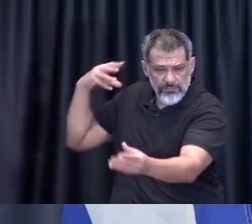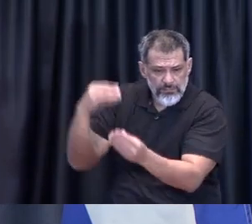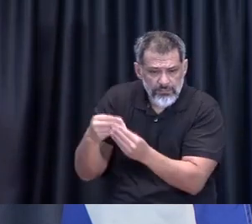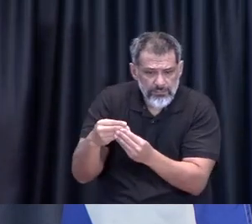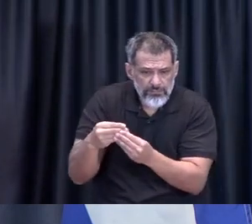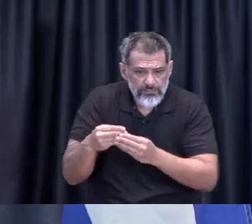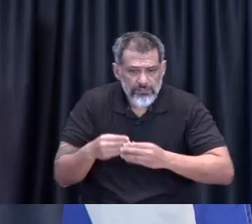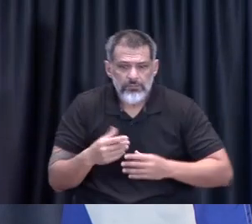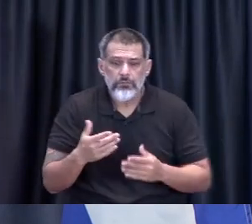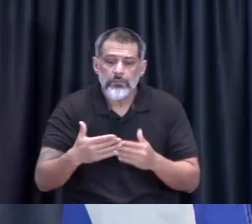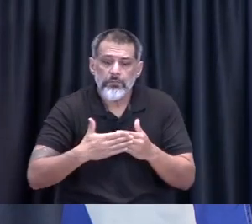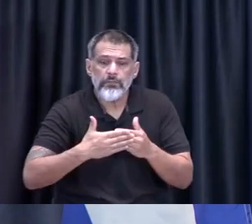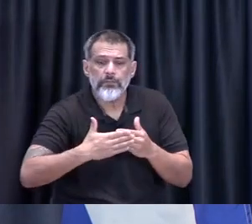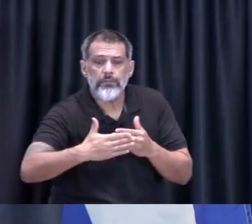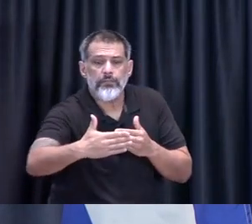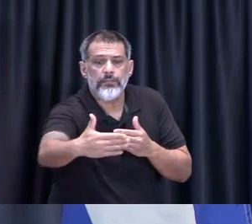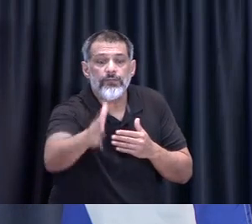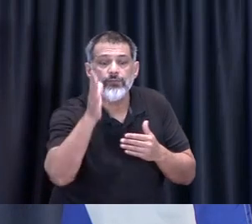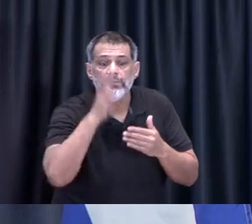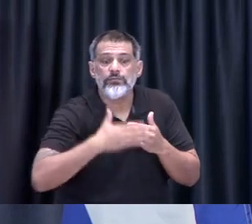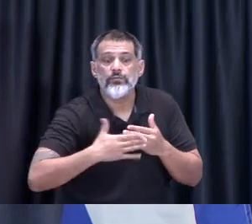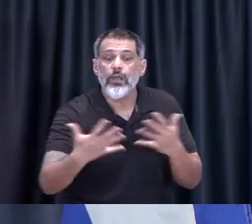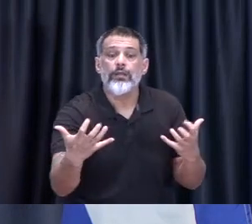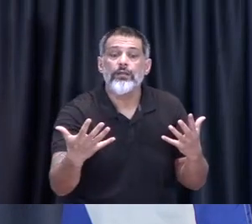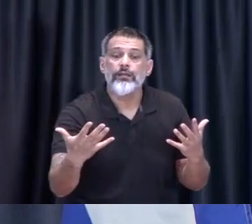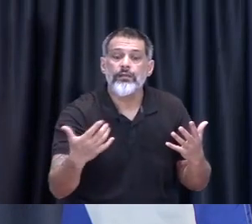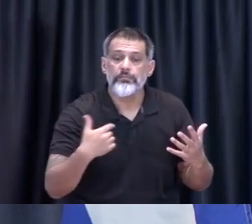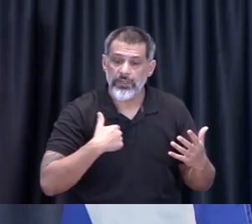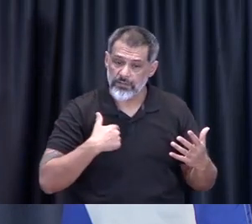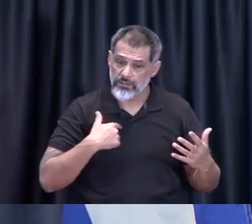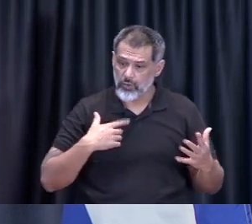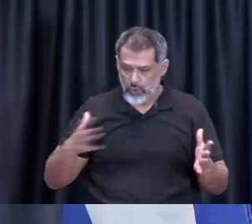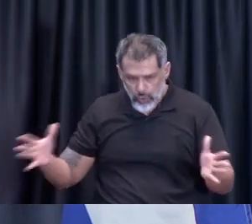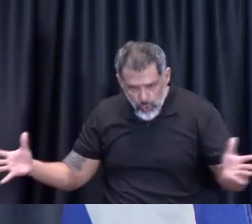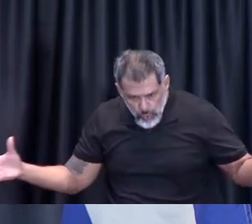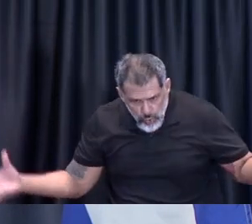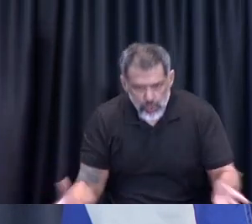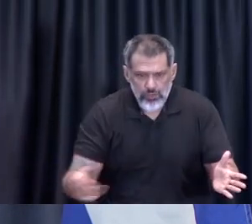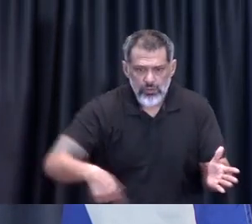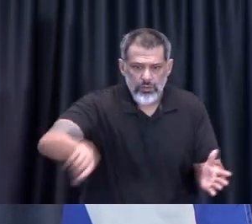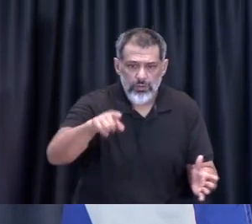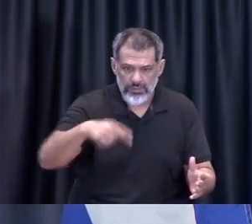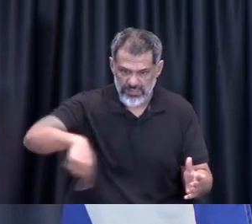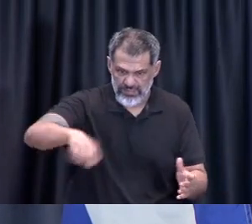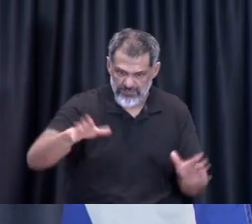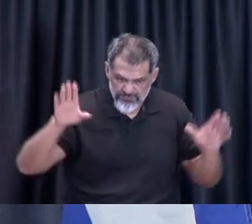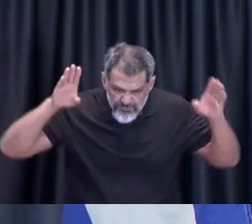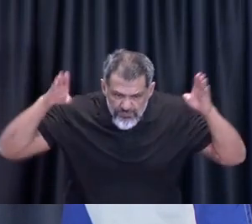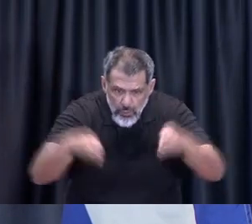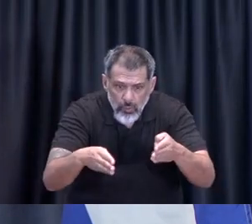like to see in the future, I would encourage people to to really focus on on what we know